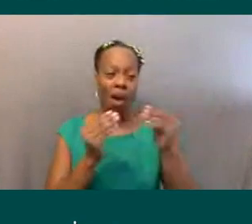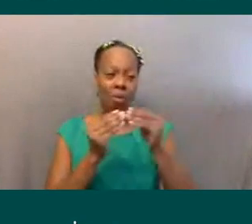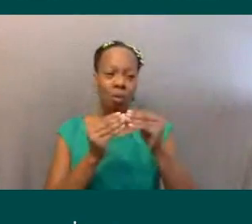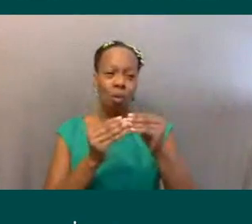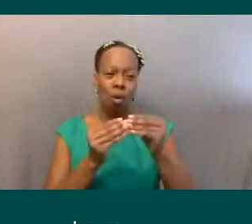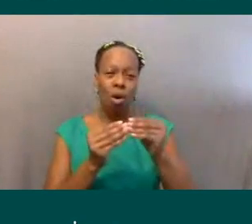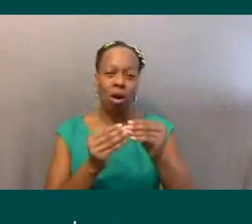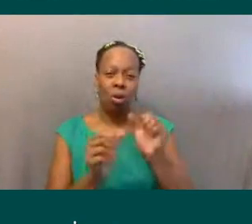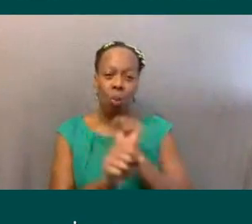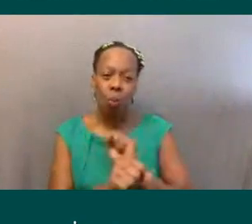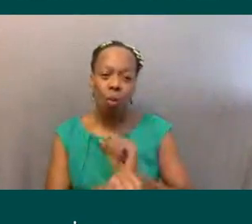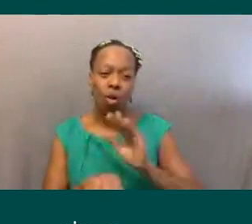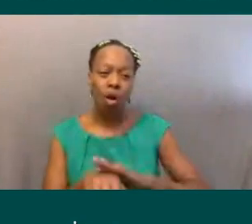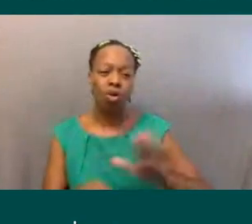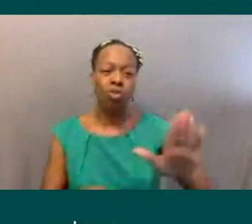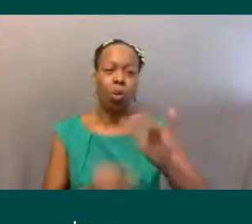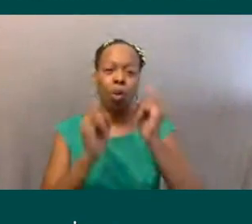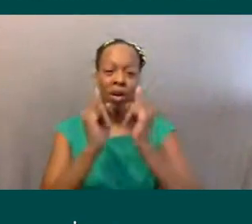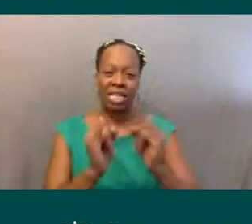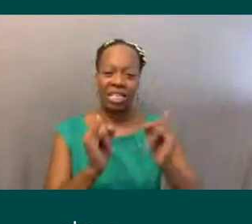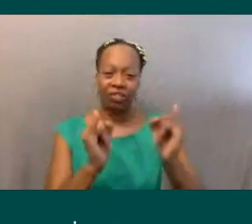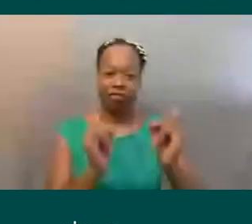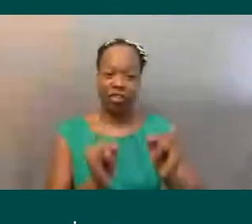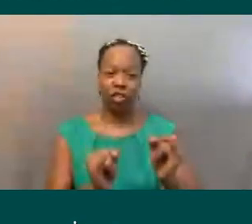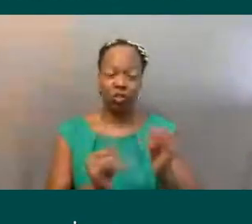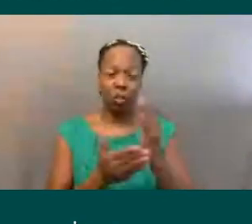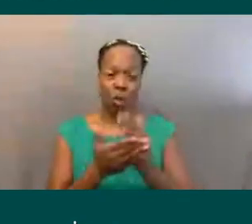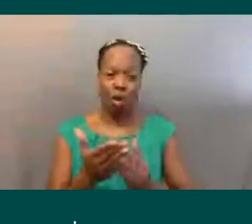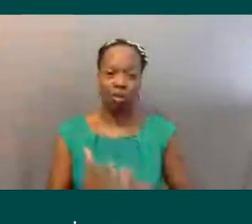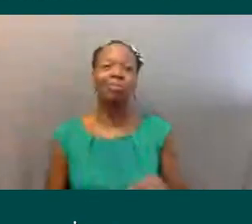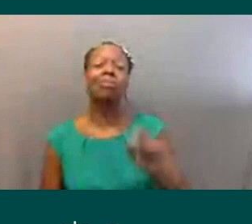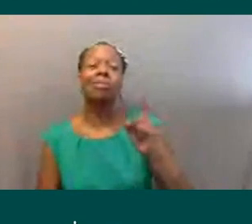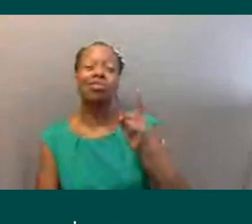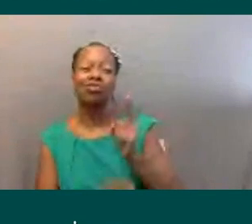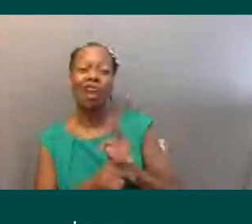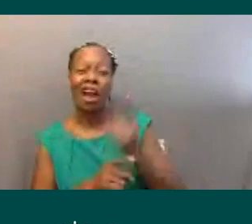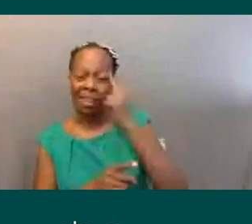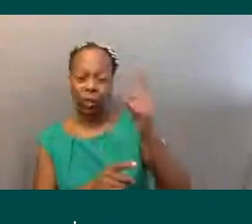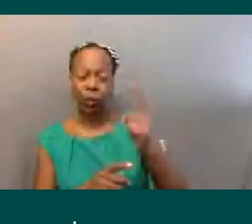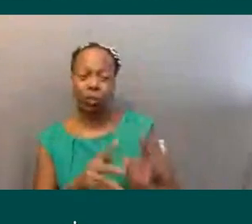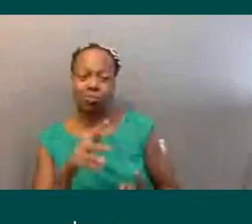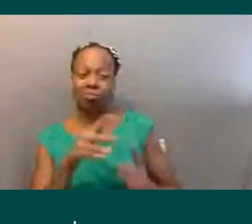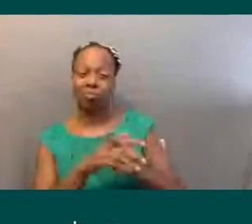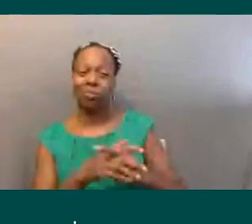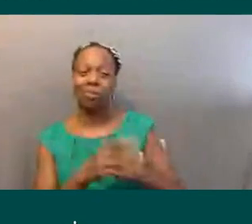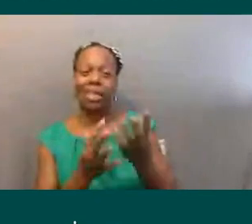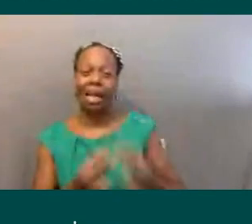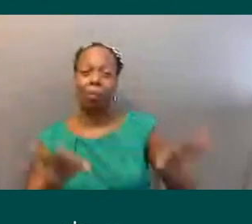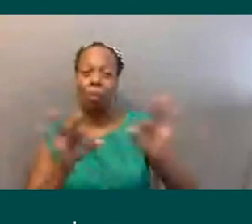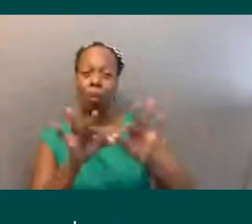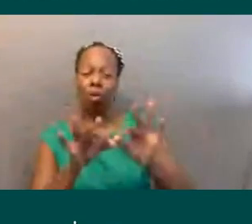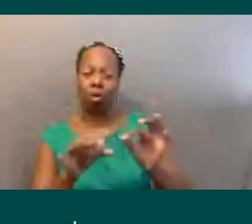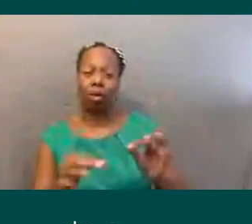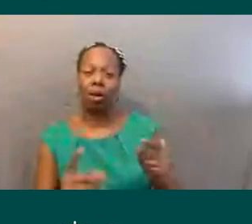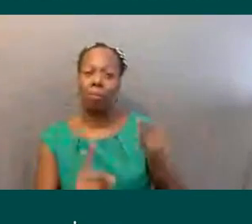Yeah, no, and I think you bring up a really good point, is for some, this will be almost easier.